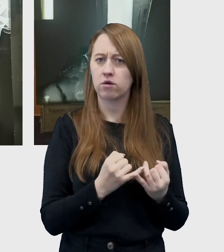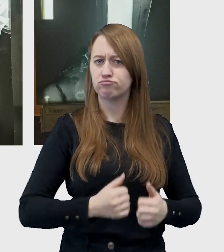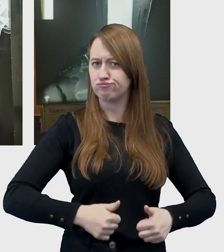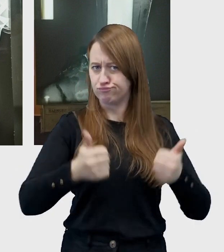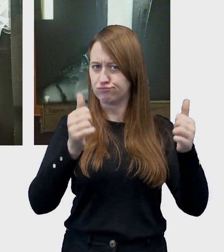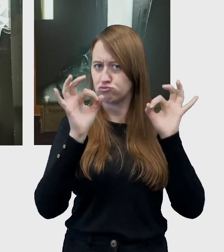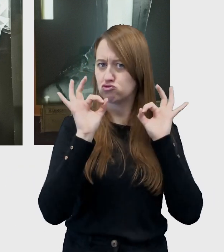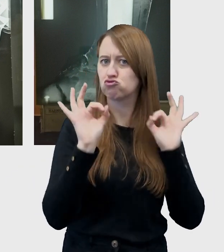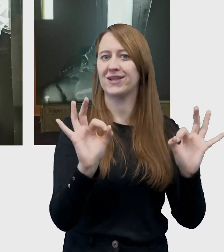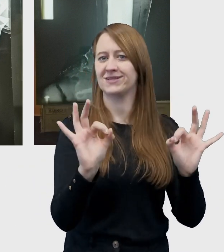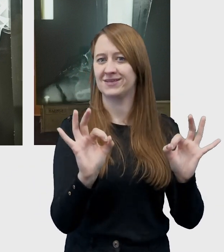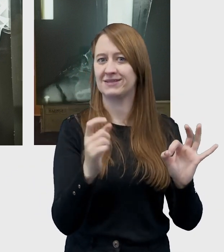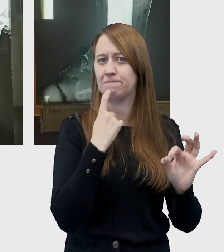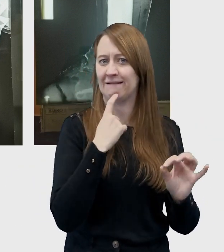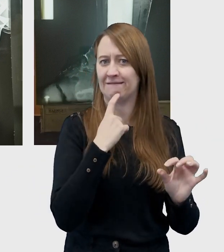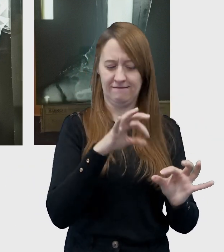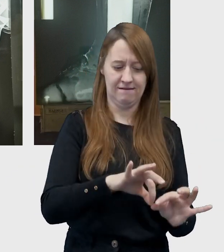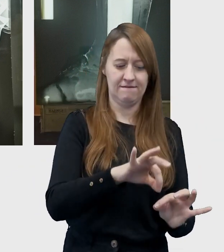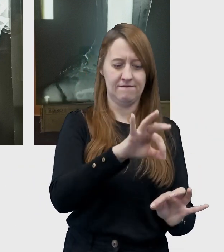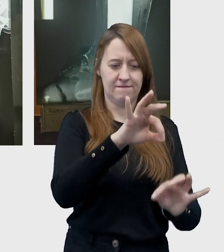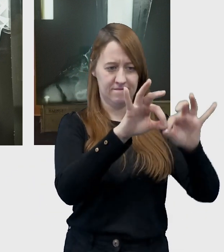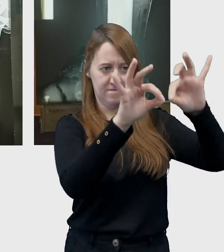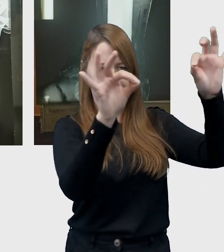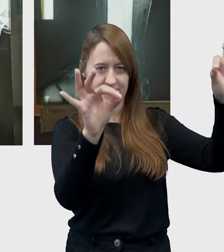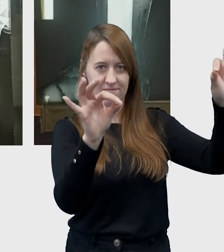condition and it will be fine once the cast is moved.